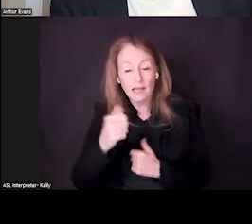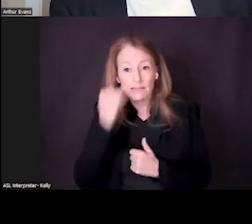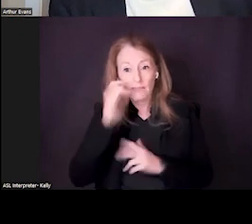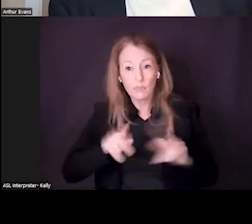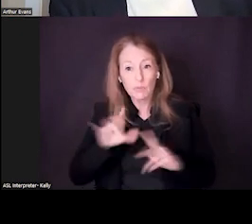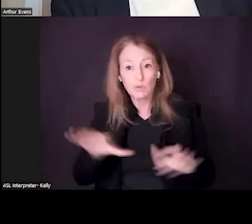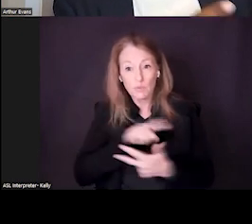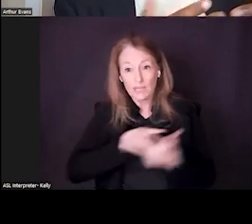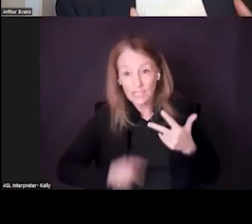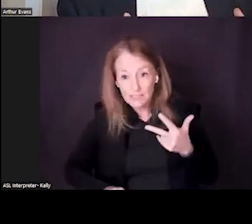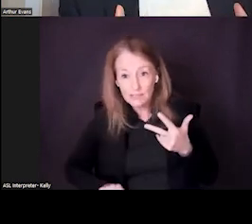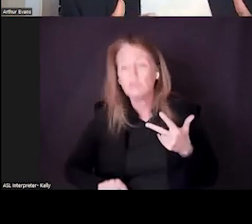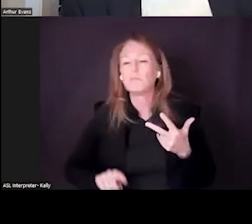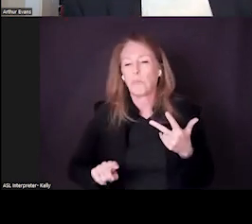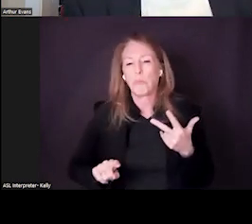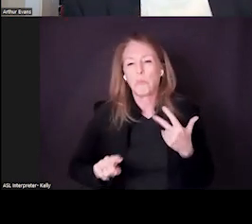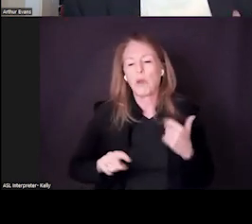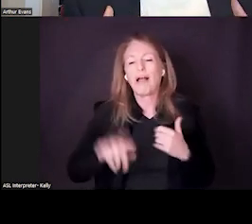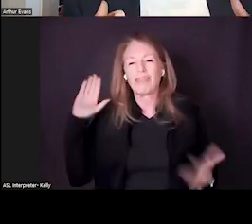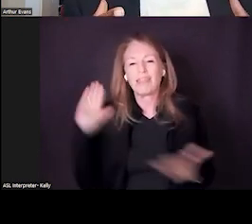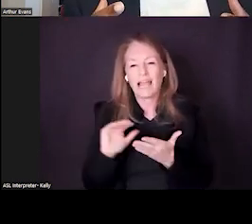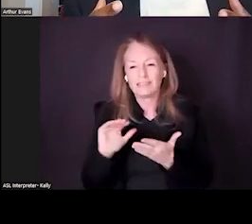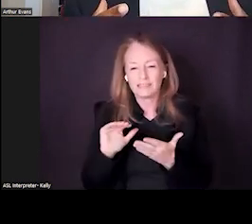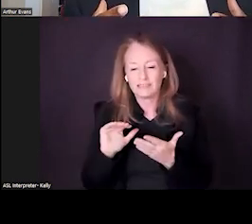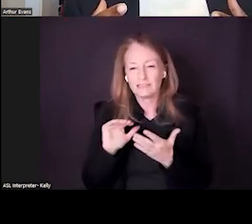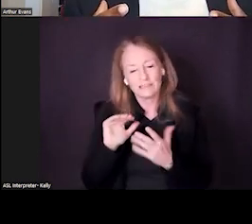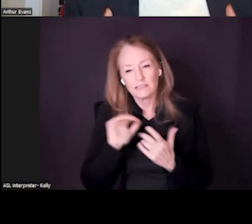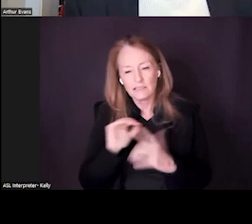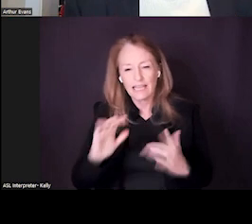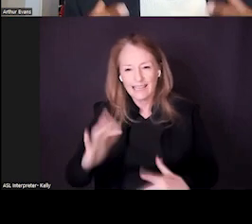OTHER ILLNESSES. WE KNOW A LOT OF THINGS FROM RESEARCH AND